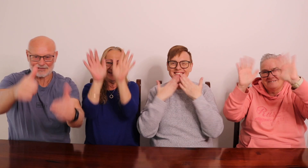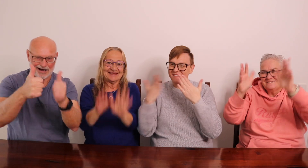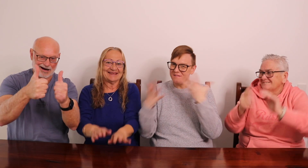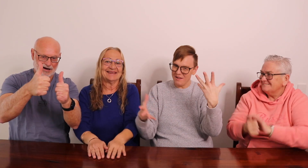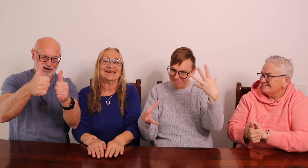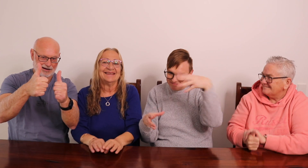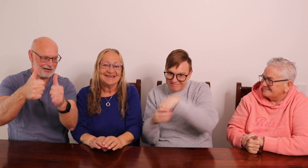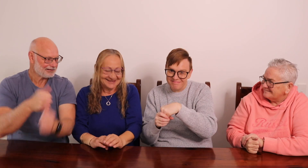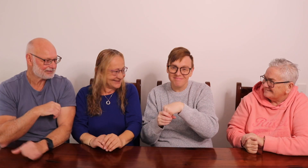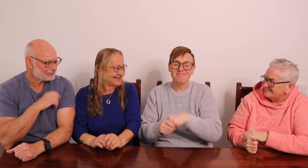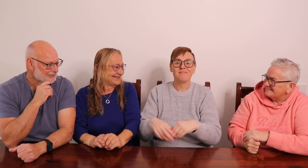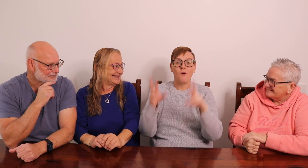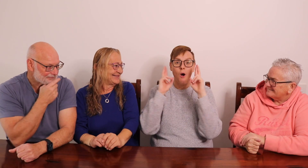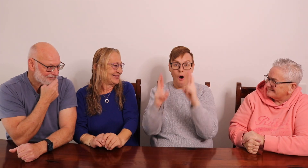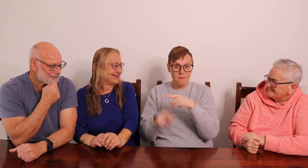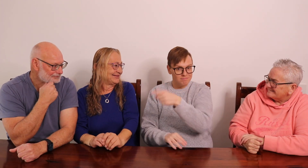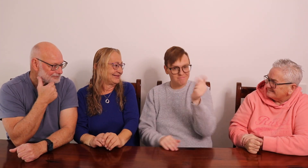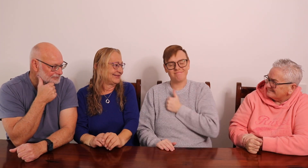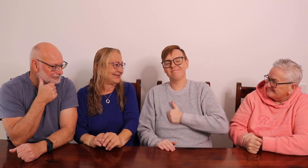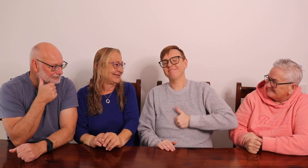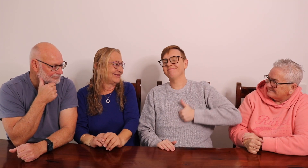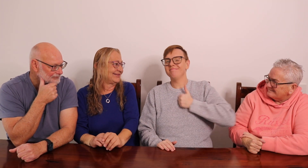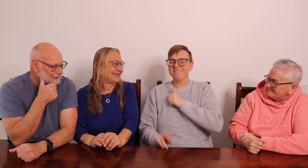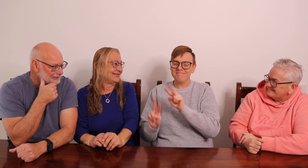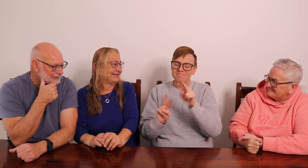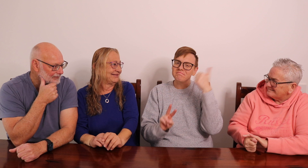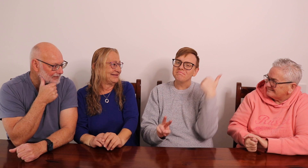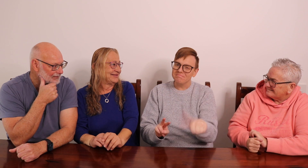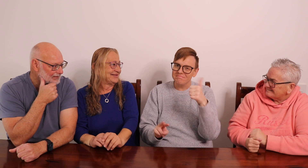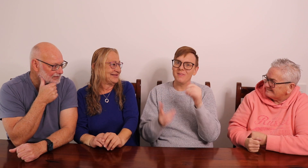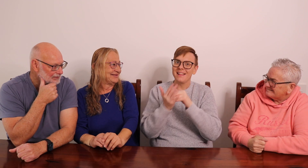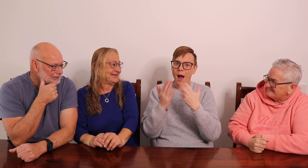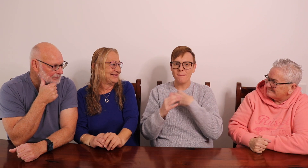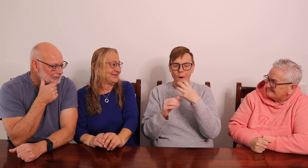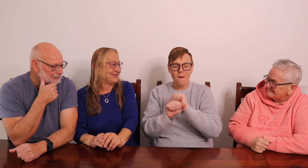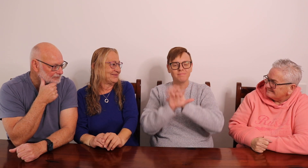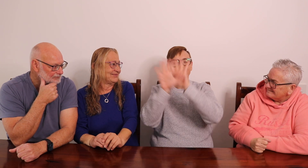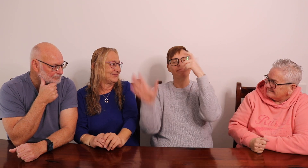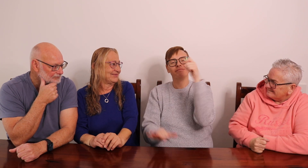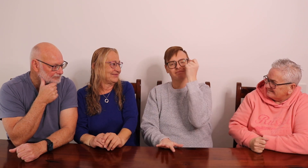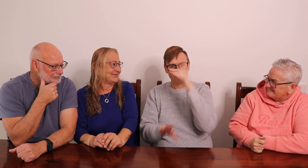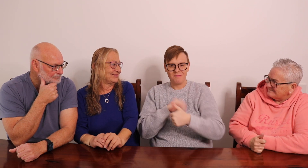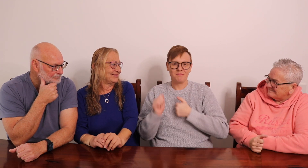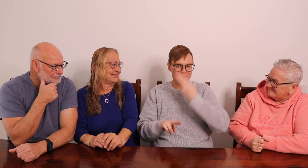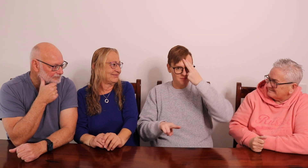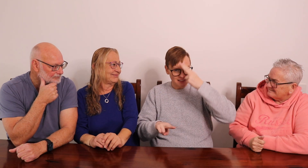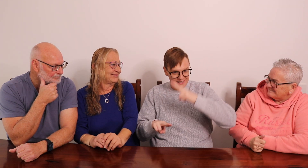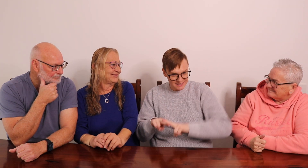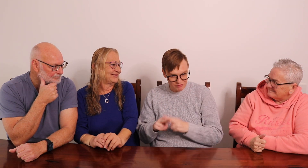Thanks for part this. I hope you guys enjoy it and now you know more about my parents.